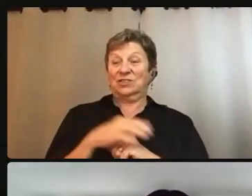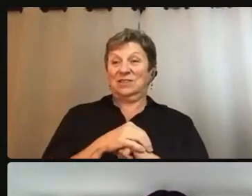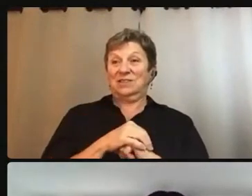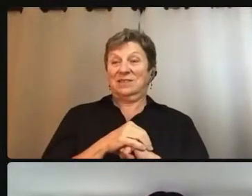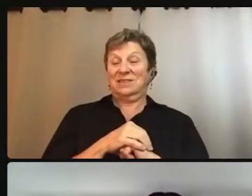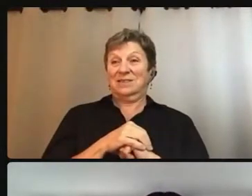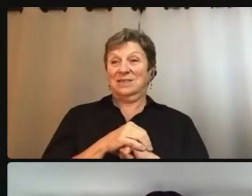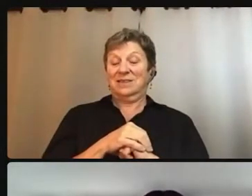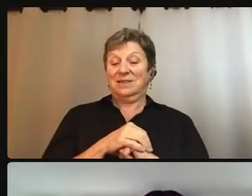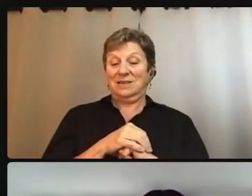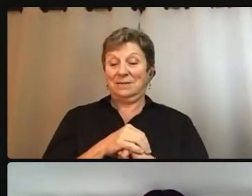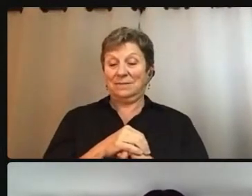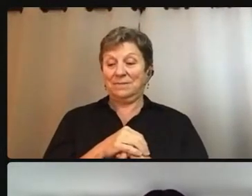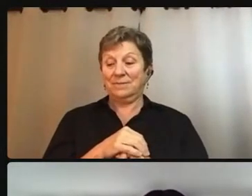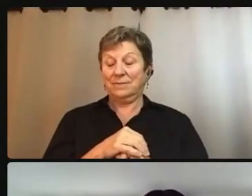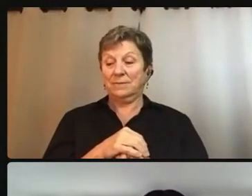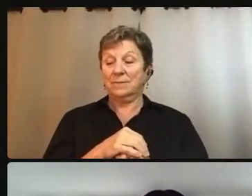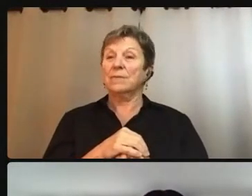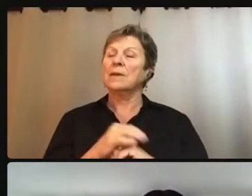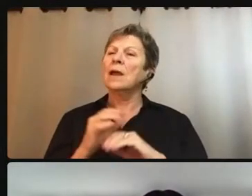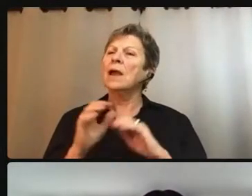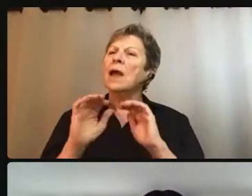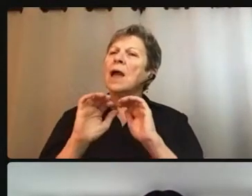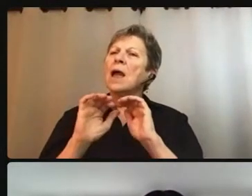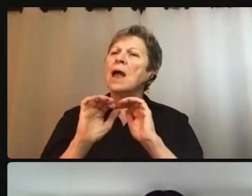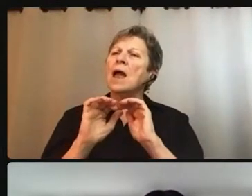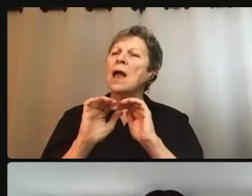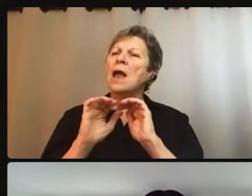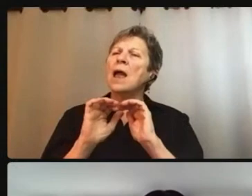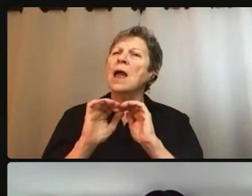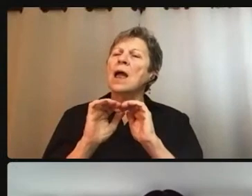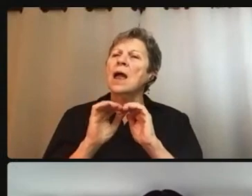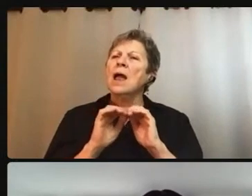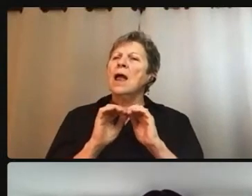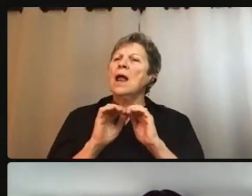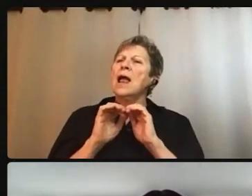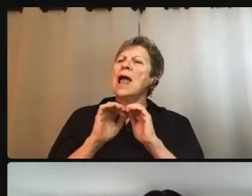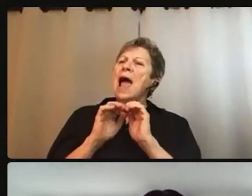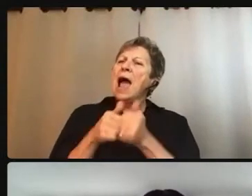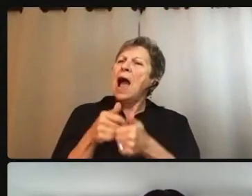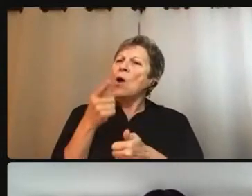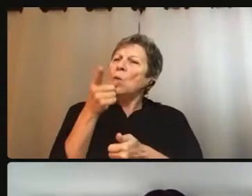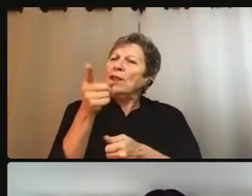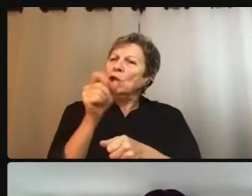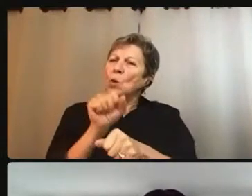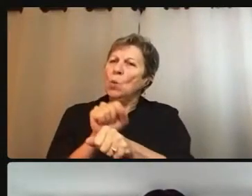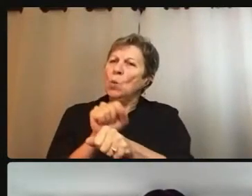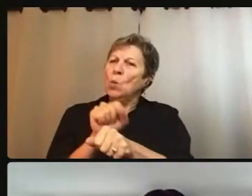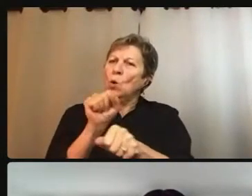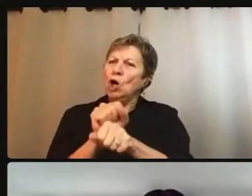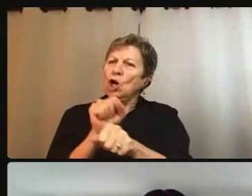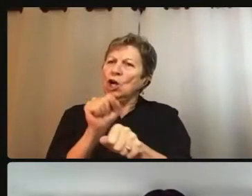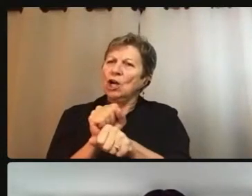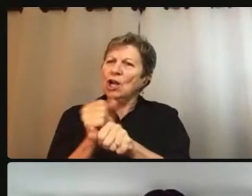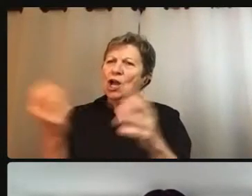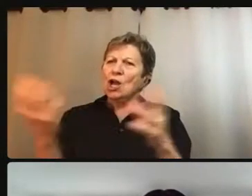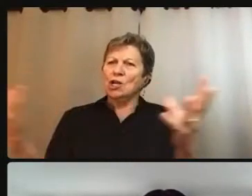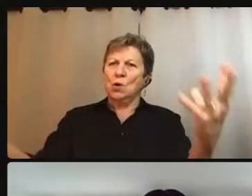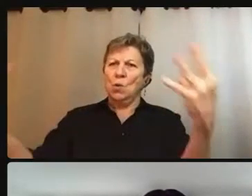THANK YOU FOR THAT.